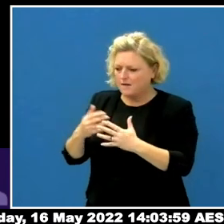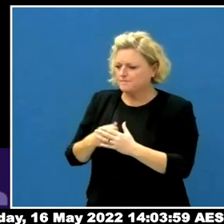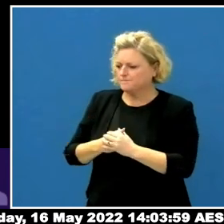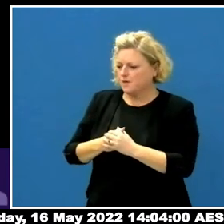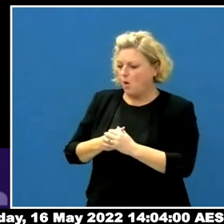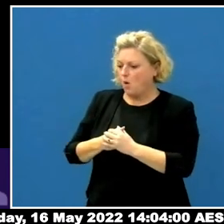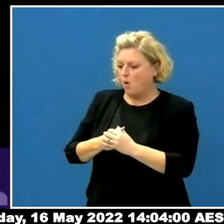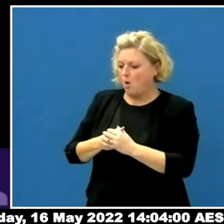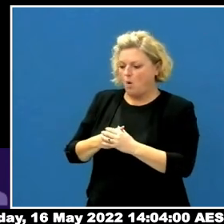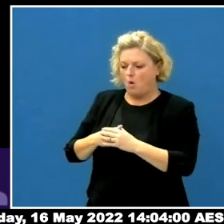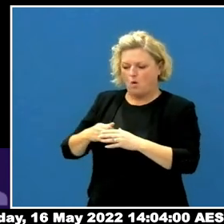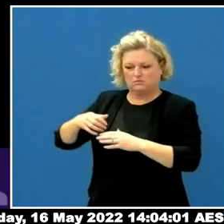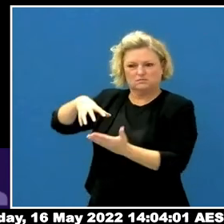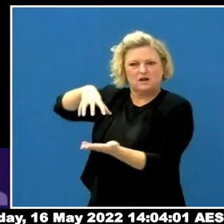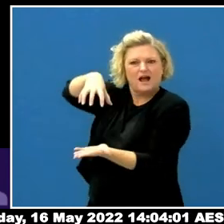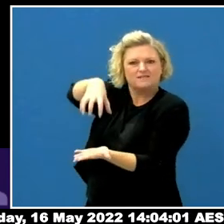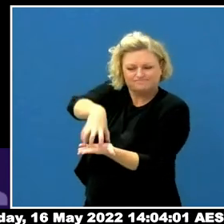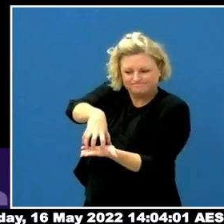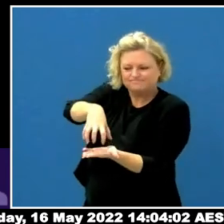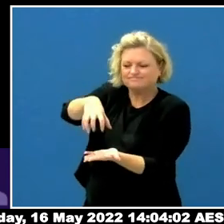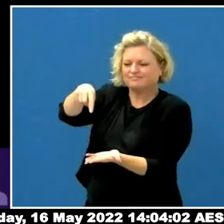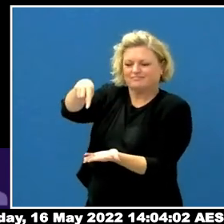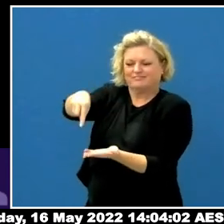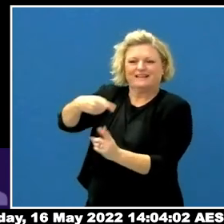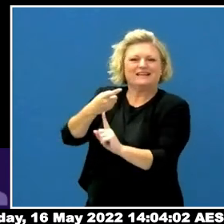do not have a suitable exit, and if there is an exit available it is not known."